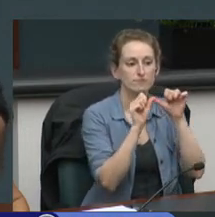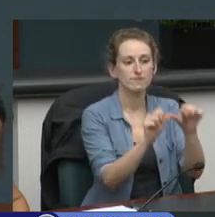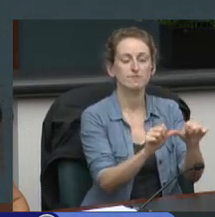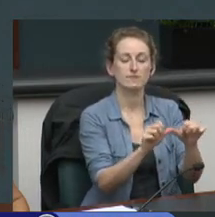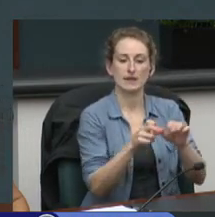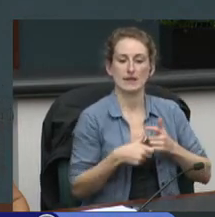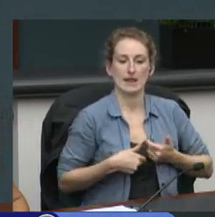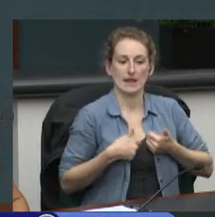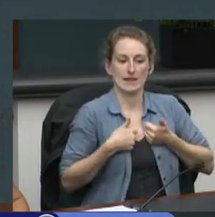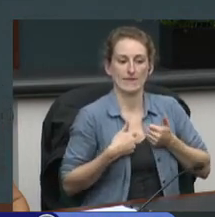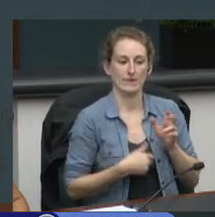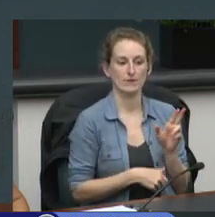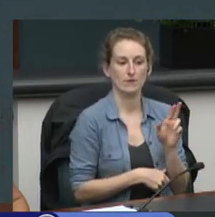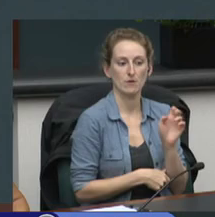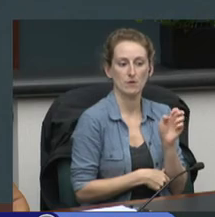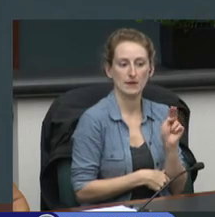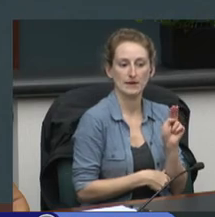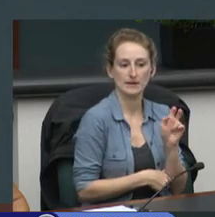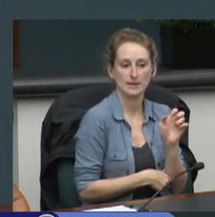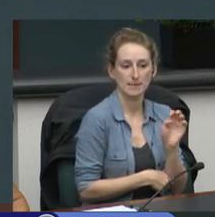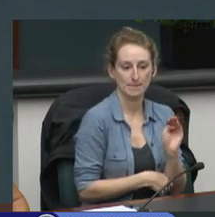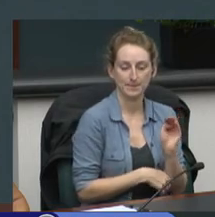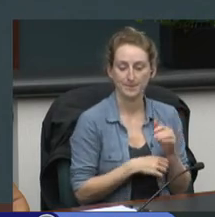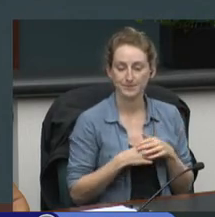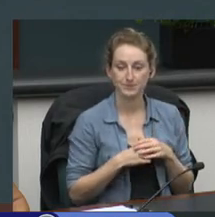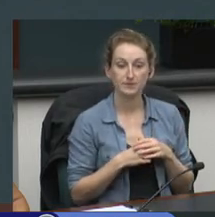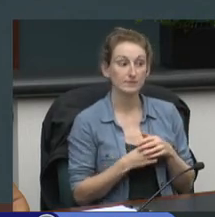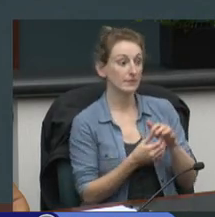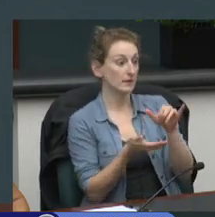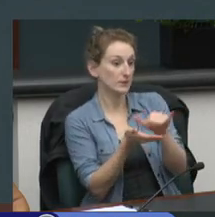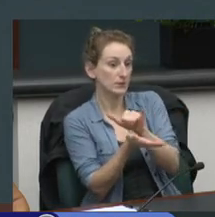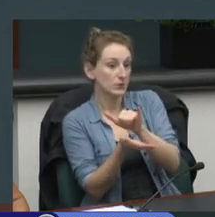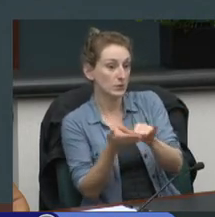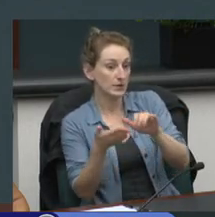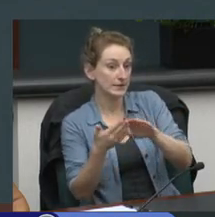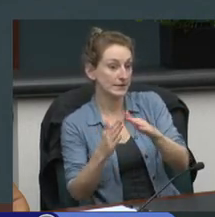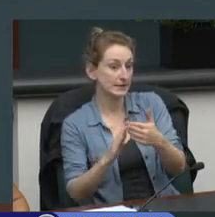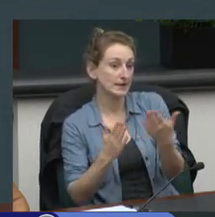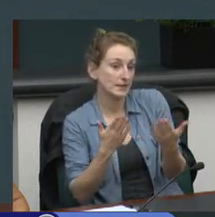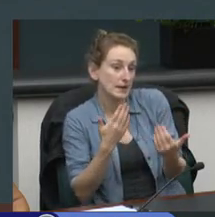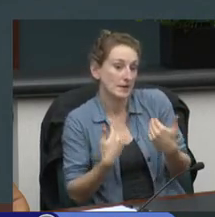foundations New York City may have among the most the smallest carbon footprint